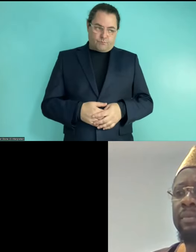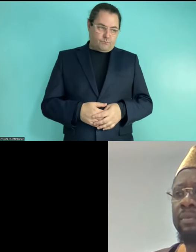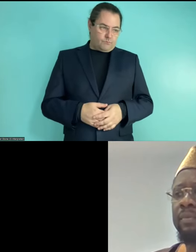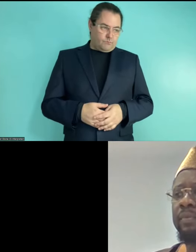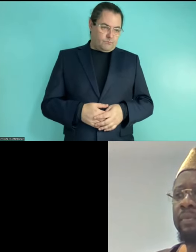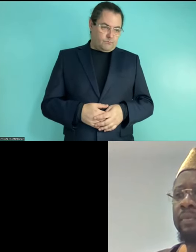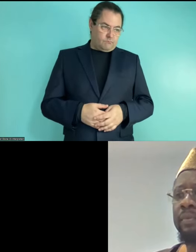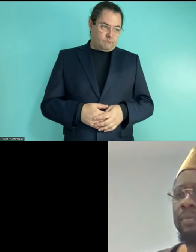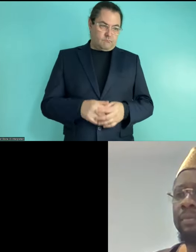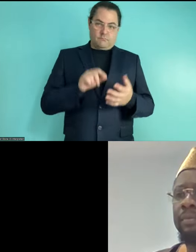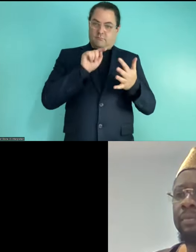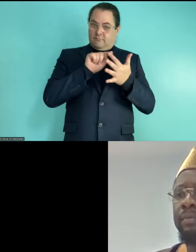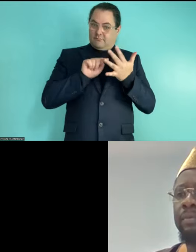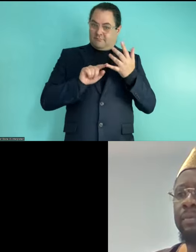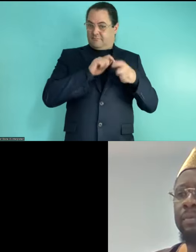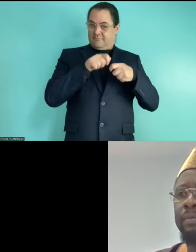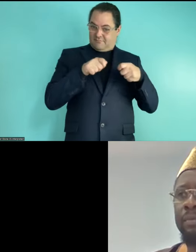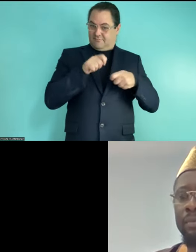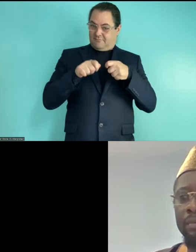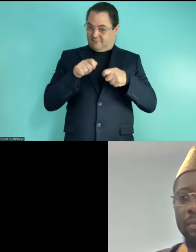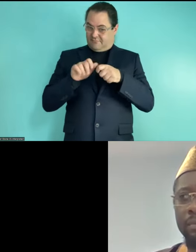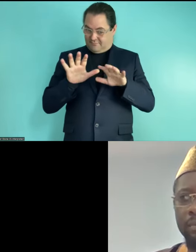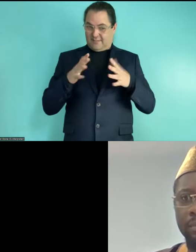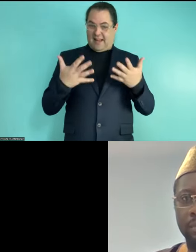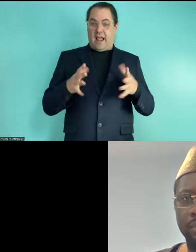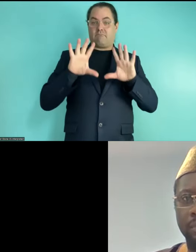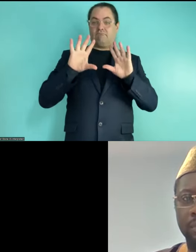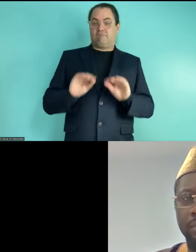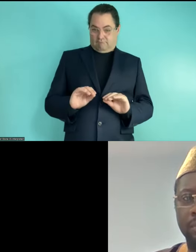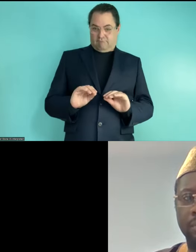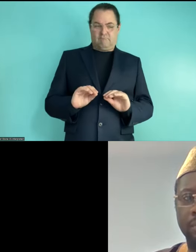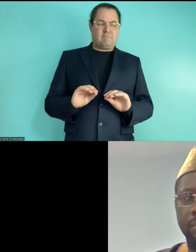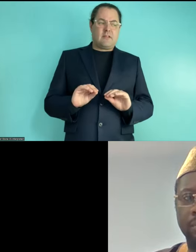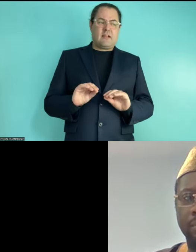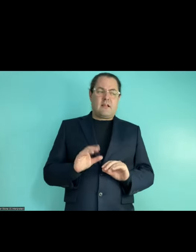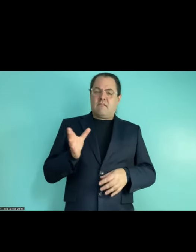this, I would close this session, and would directly move into the closing remarks, which